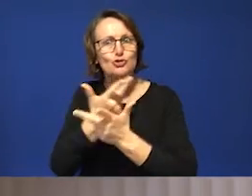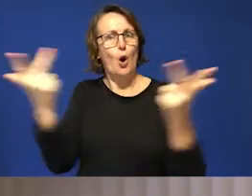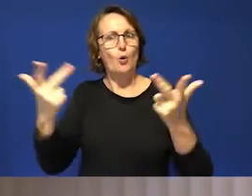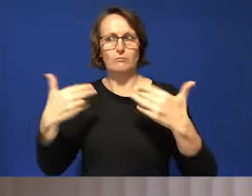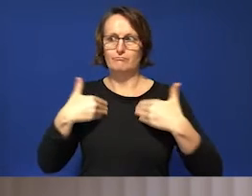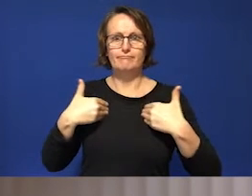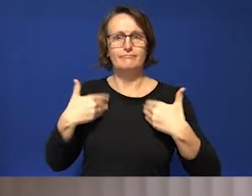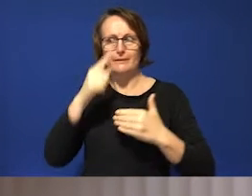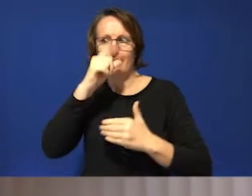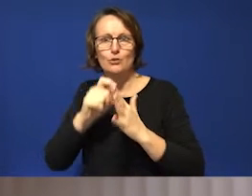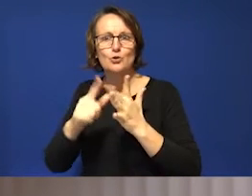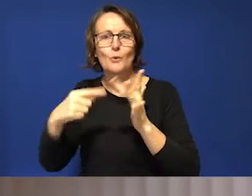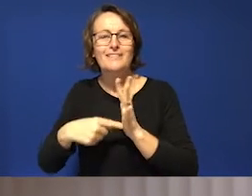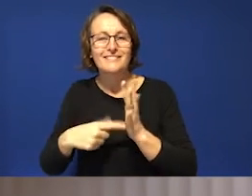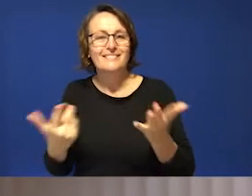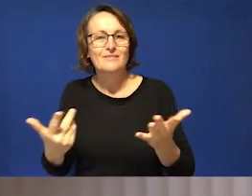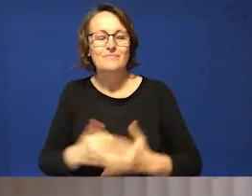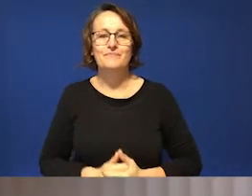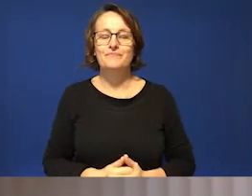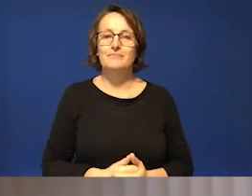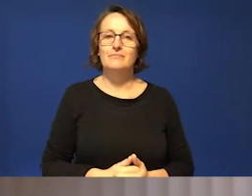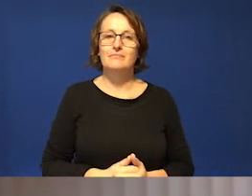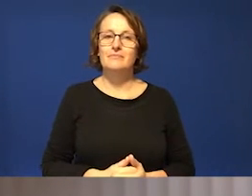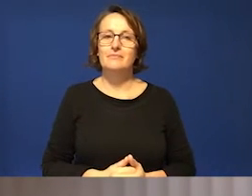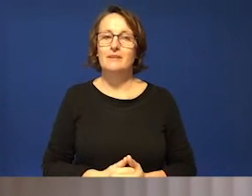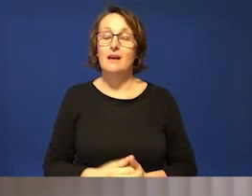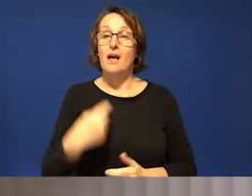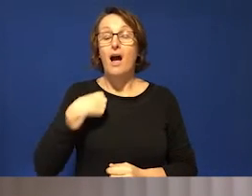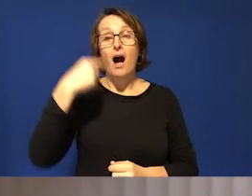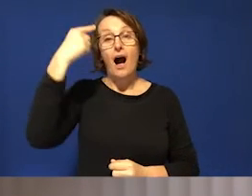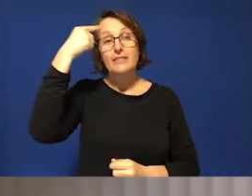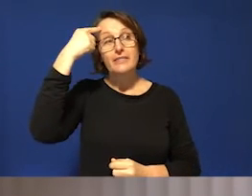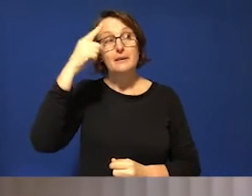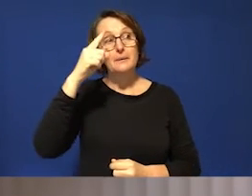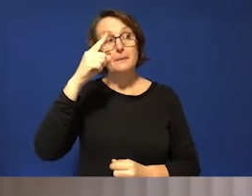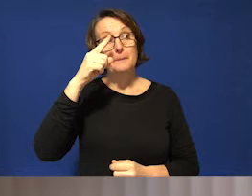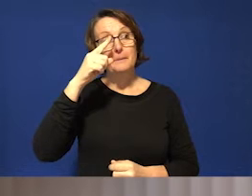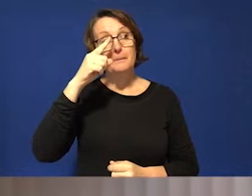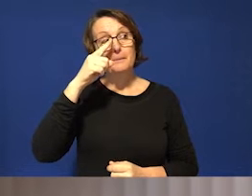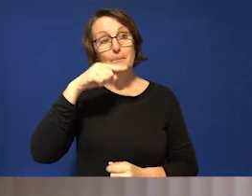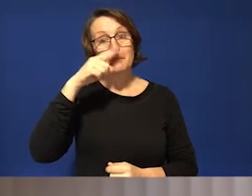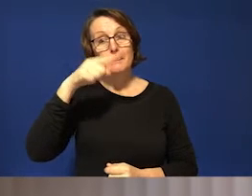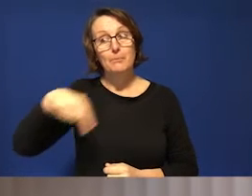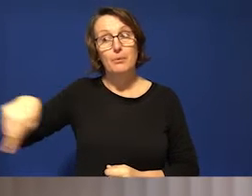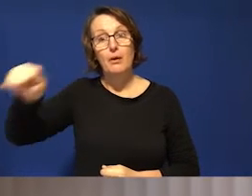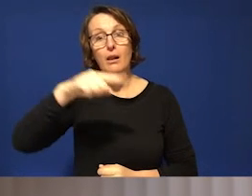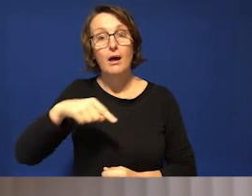It wasn't what people might think our politicians had always after something. What opened the eye of people was